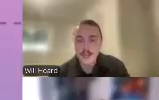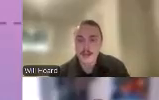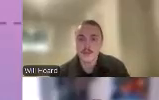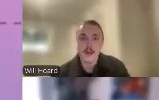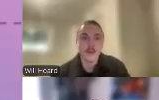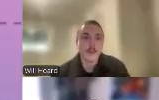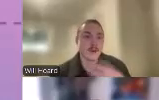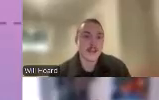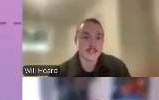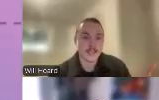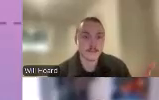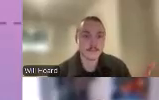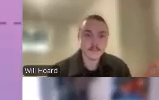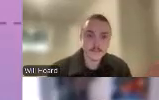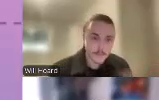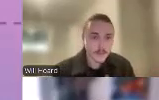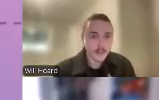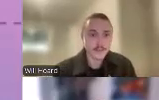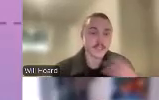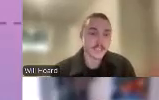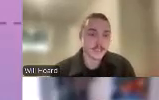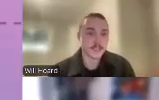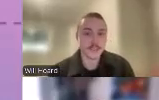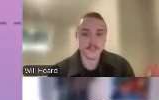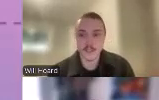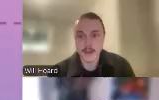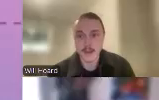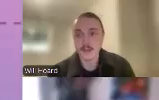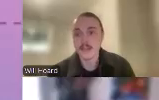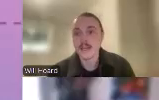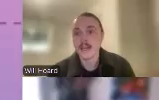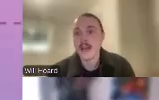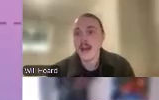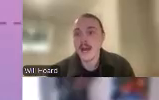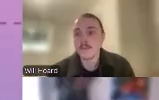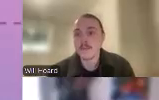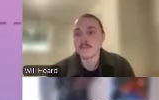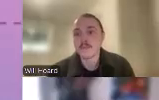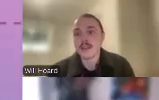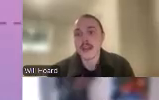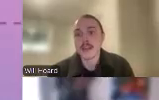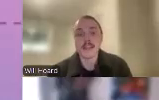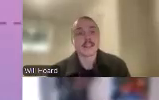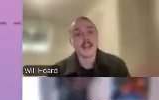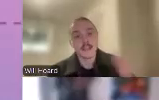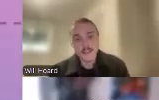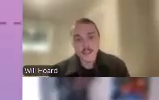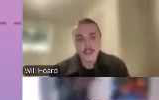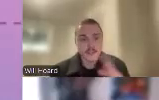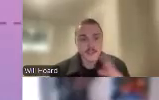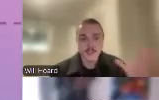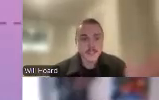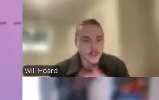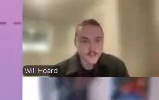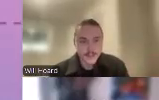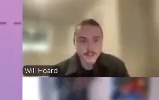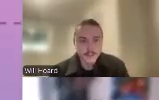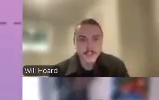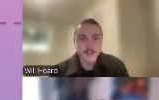and why we were asking the participants to fill them out. And then at the end of it, after we did all of that training,